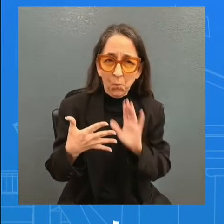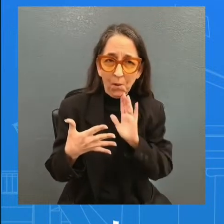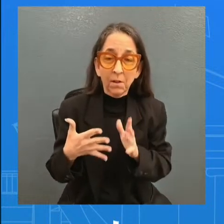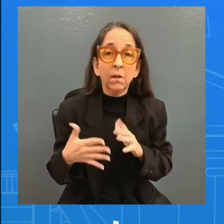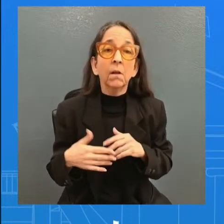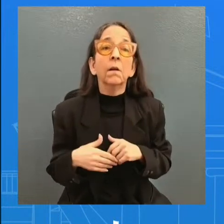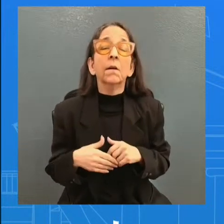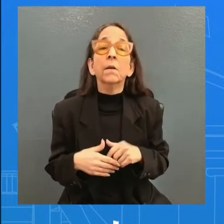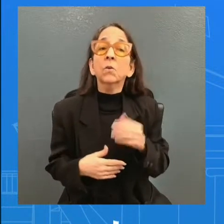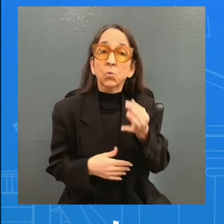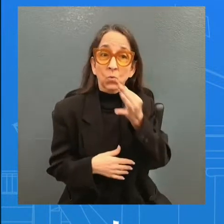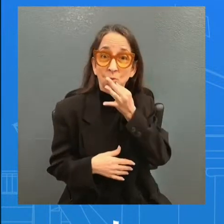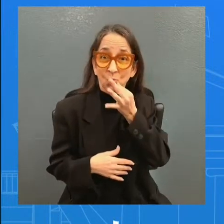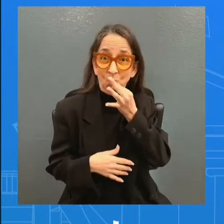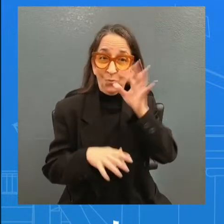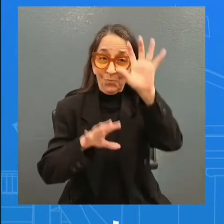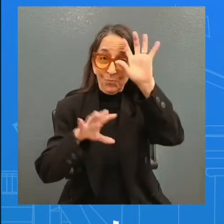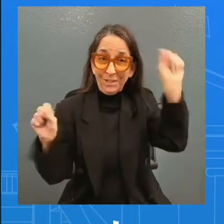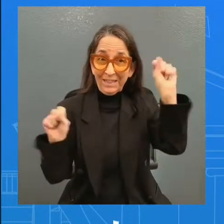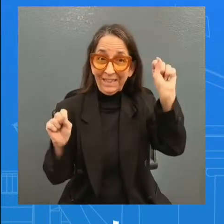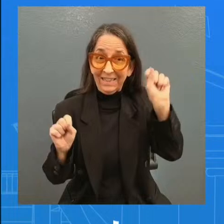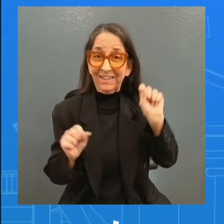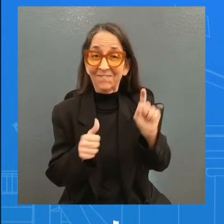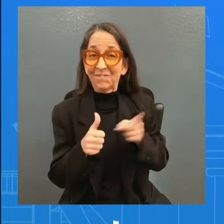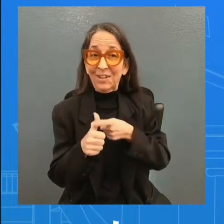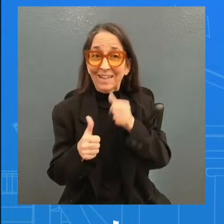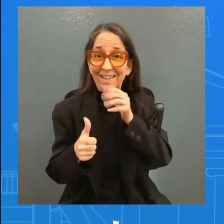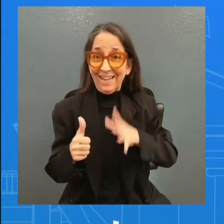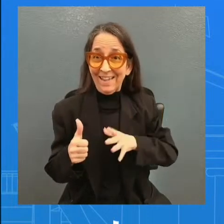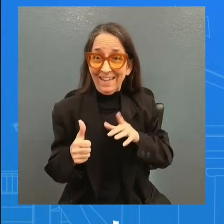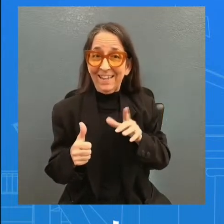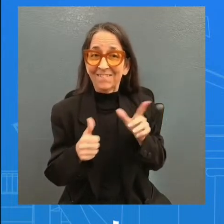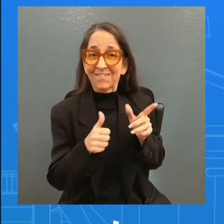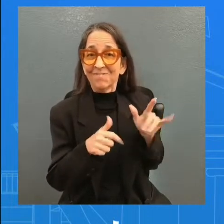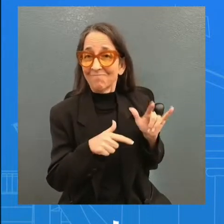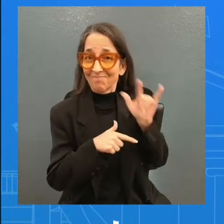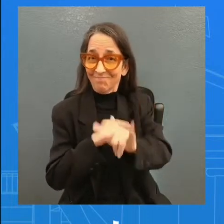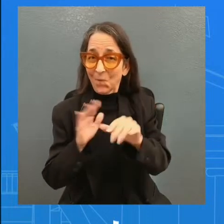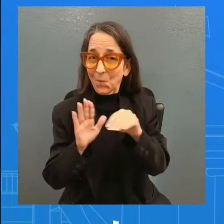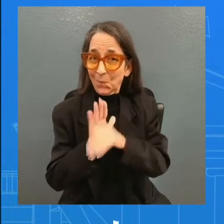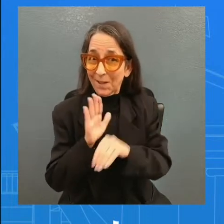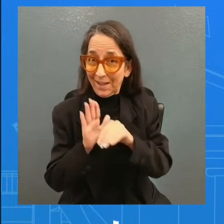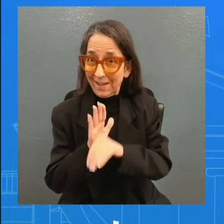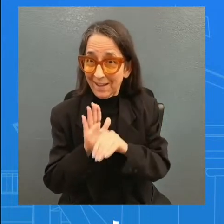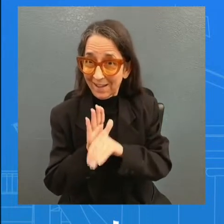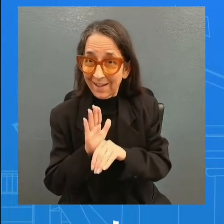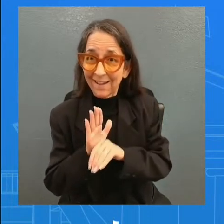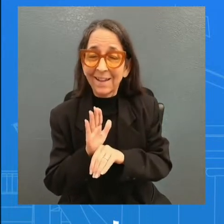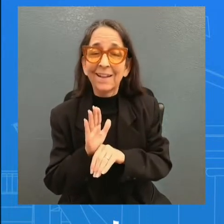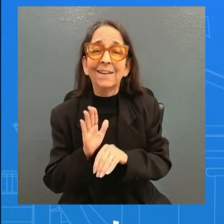will travel to New Orleans, Louisiana. The president and first lady will grieve with the families and community members